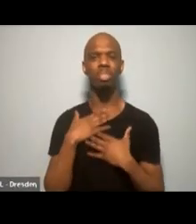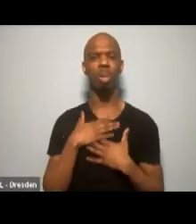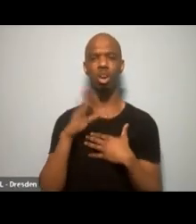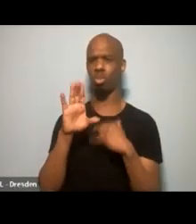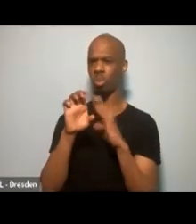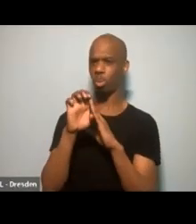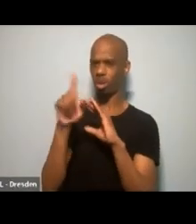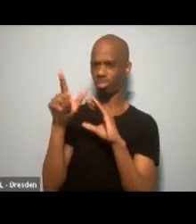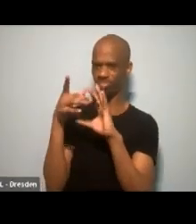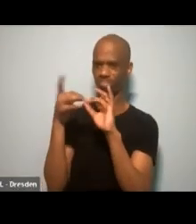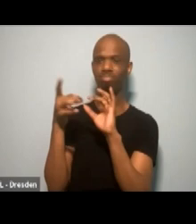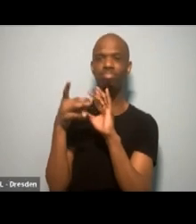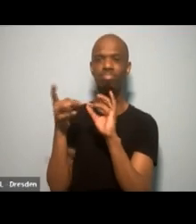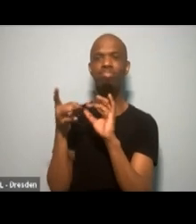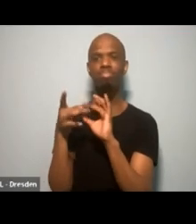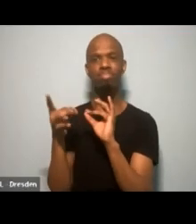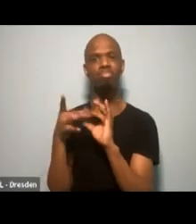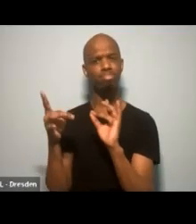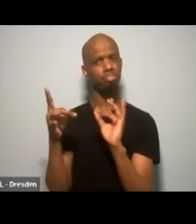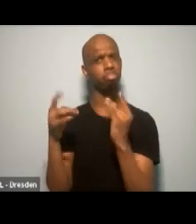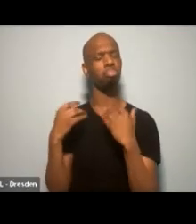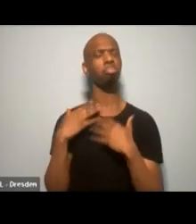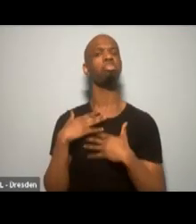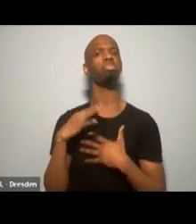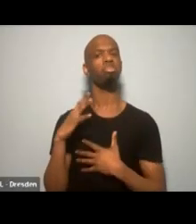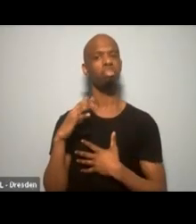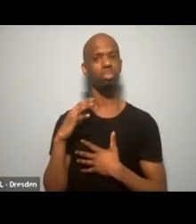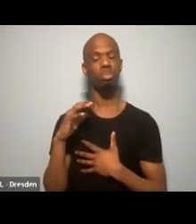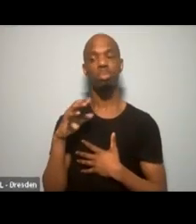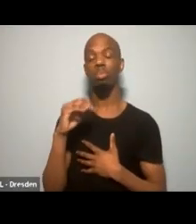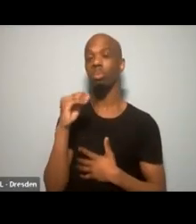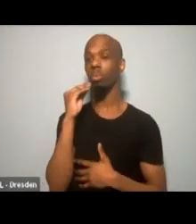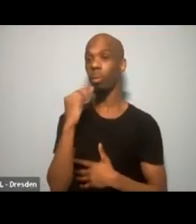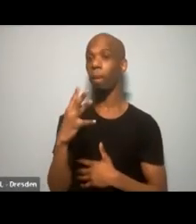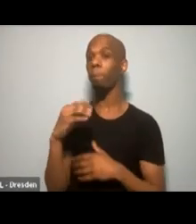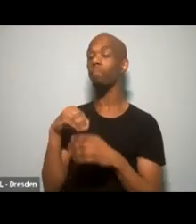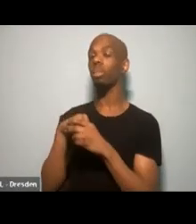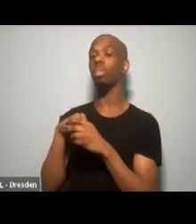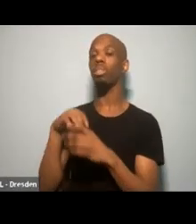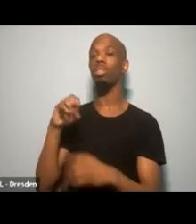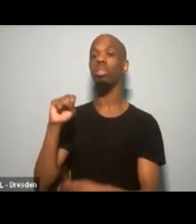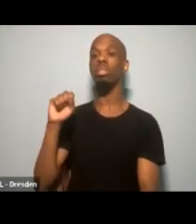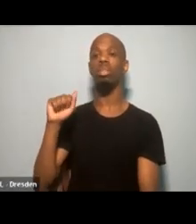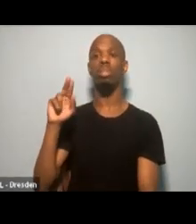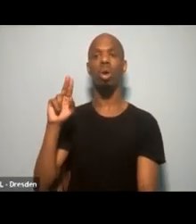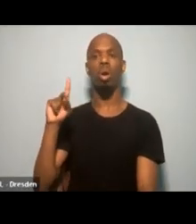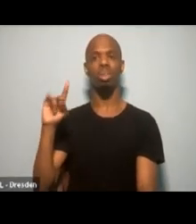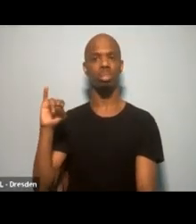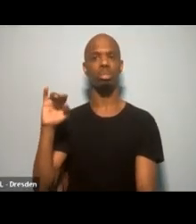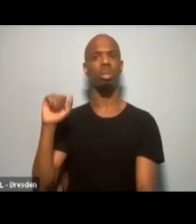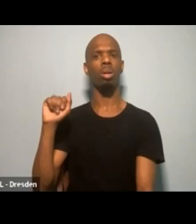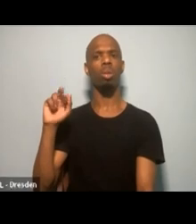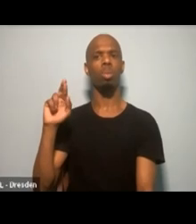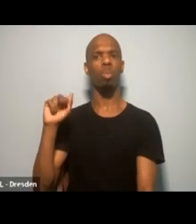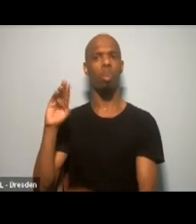there is currently, in Saudi Arabia actually, they are looking at the entertainment industry